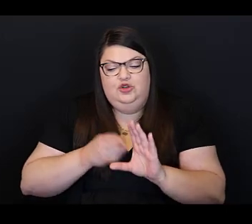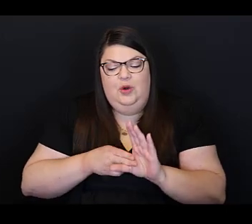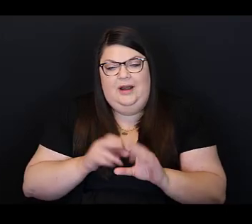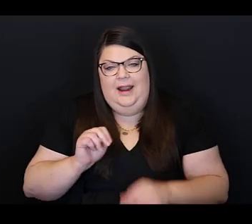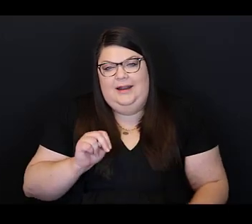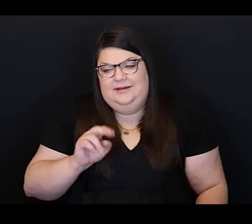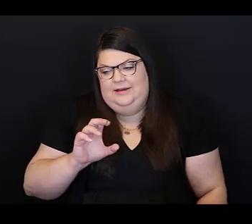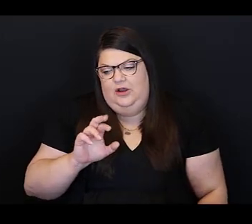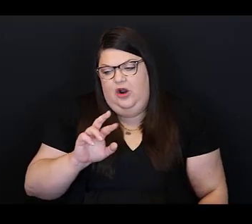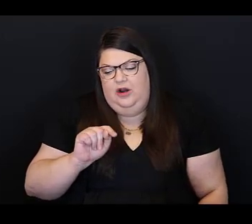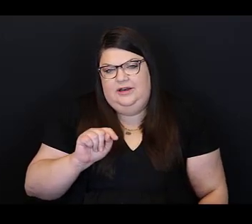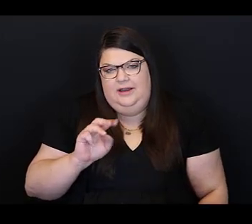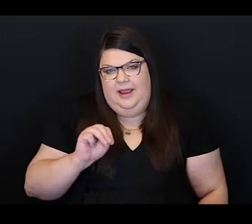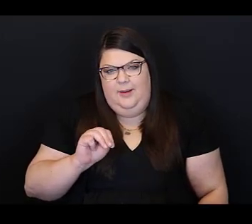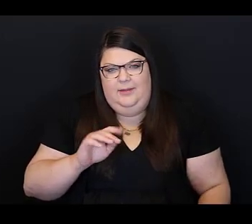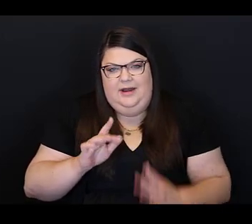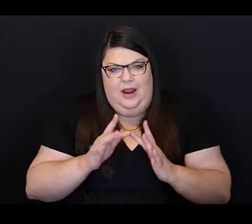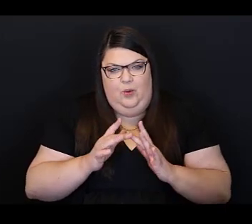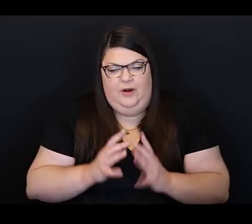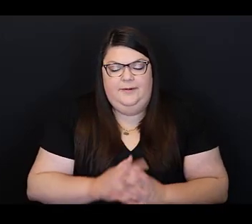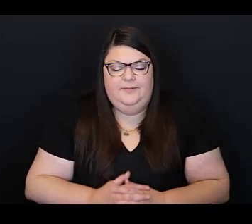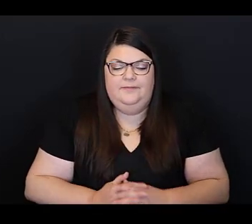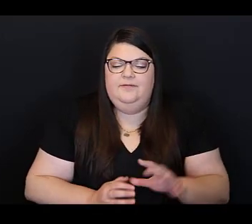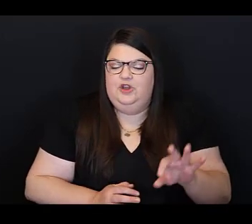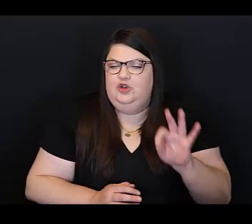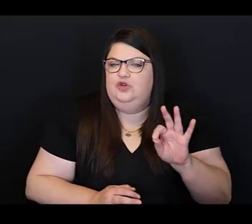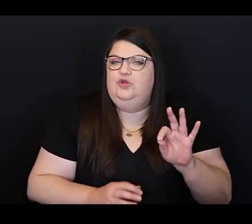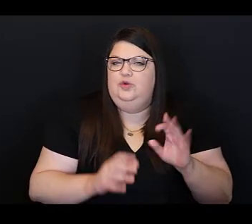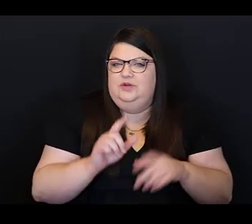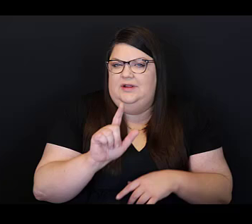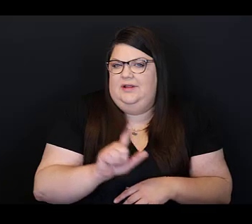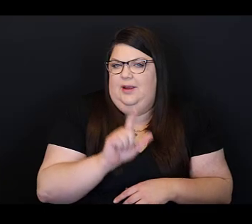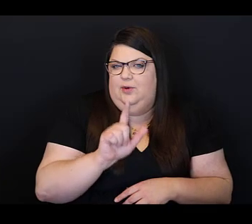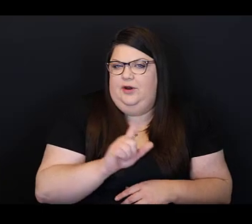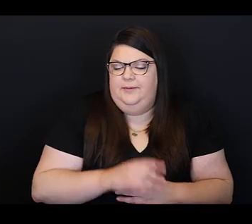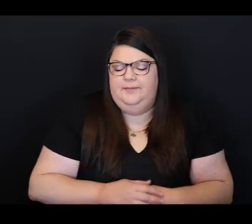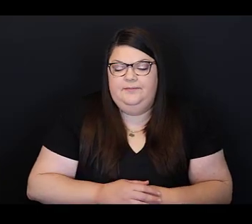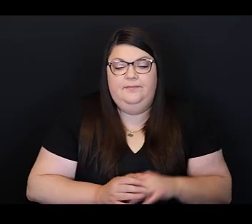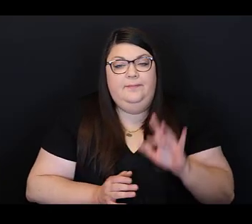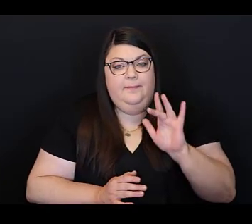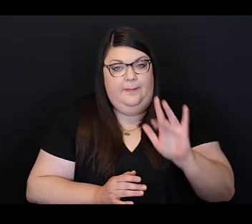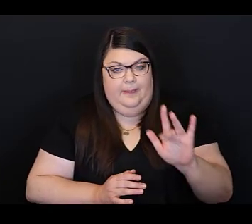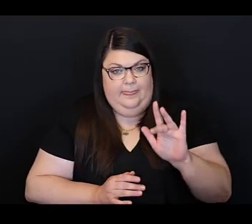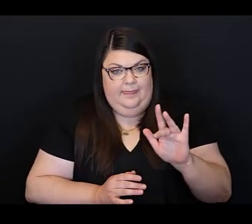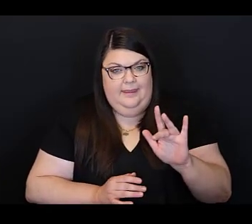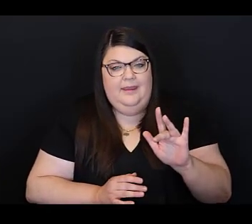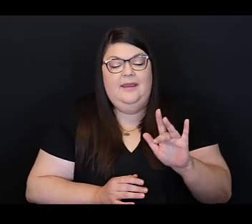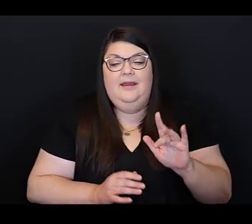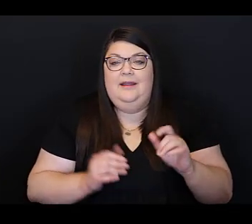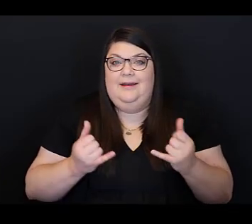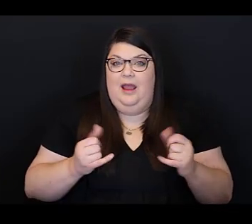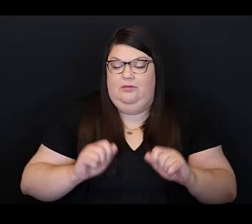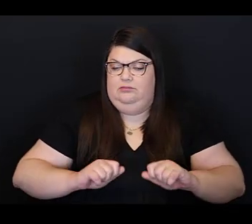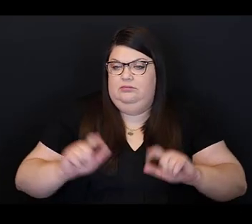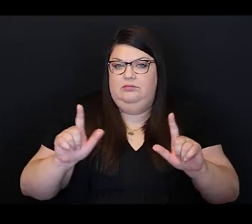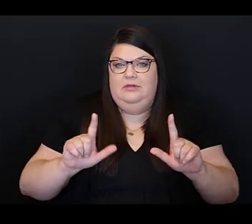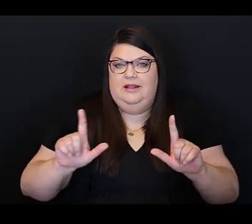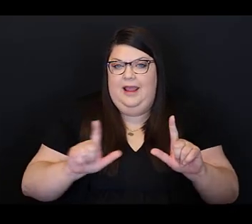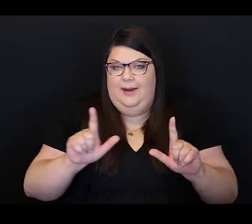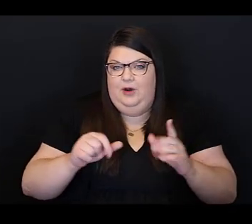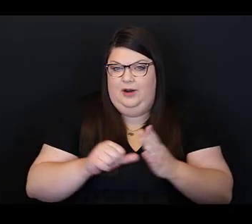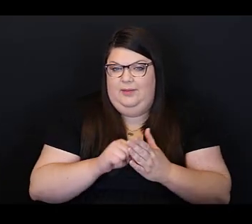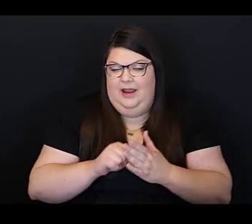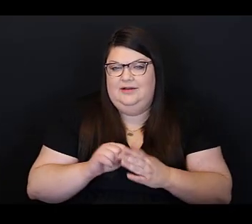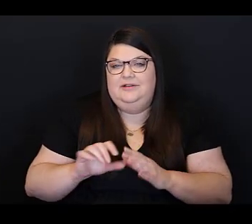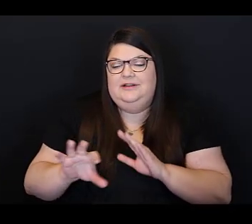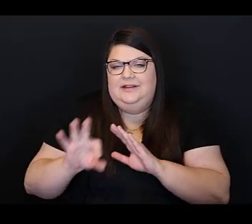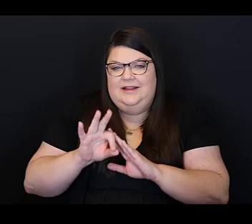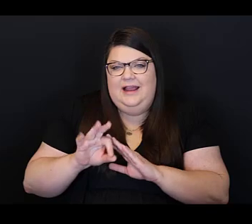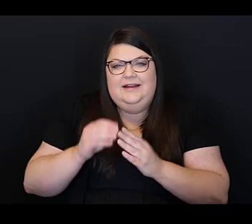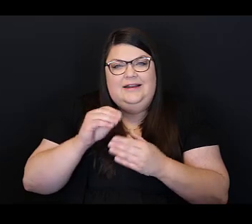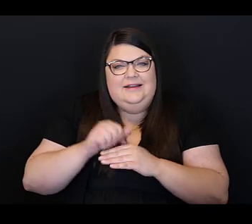NCRTM Network. Select Library. Once you are on the NCRTM library page, select the Submit Materials to